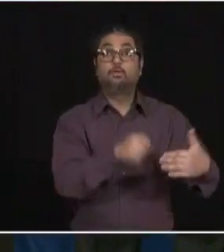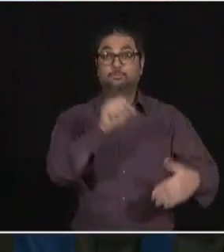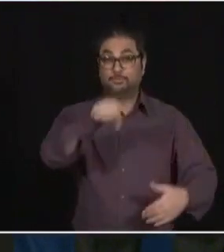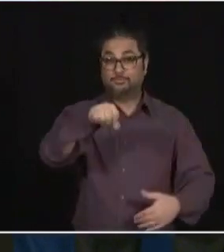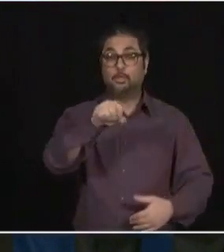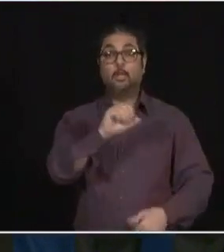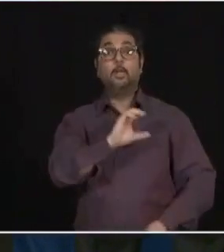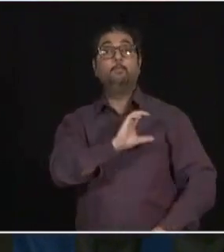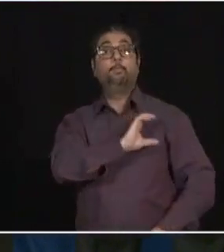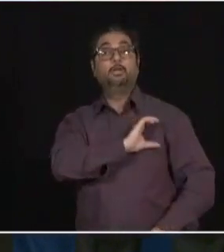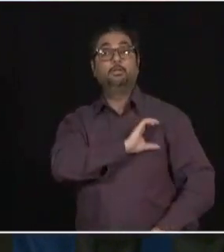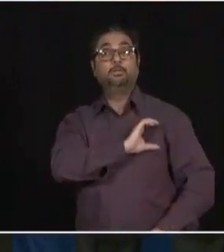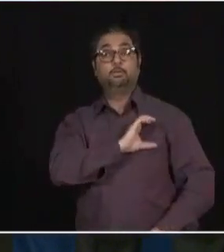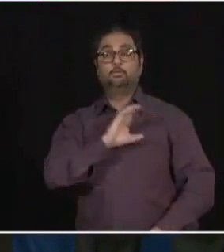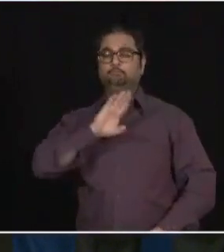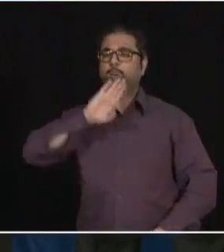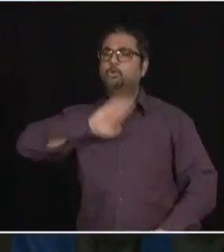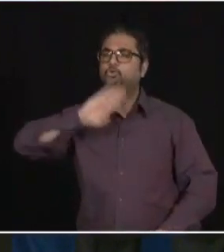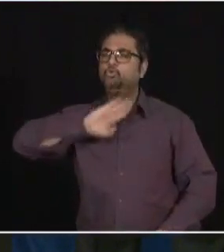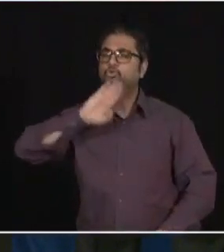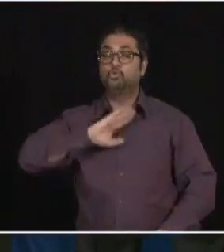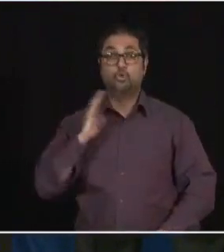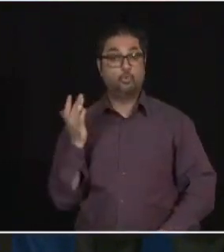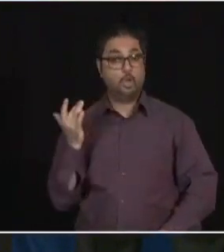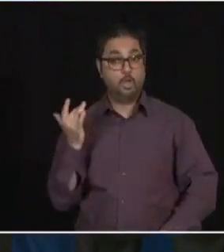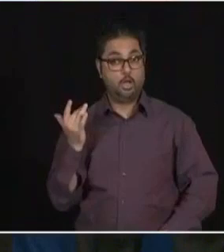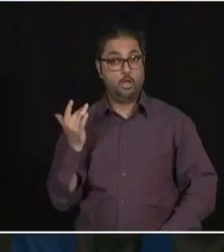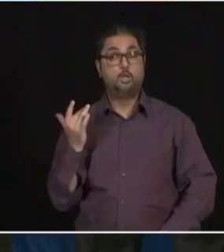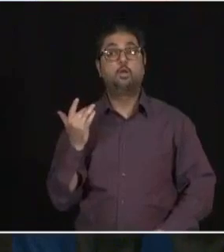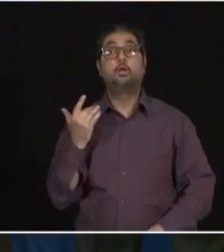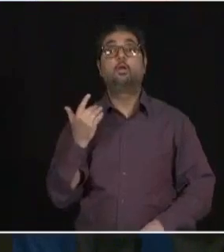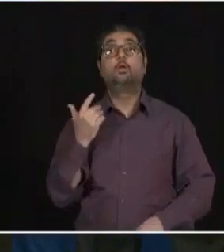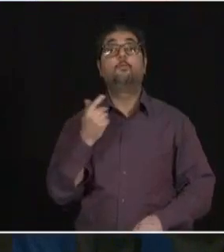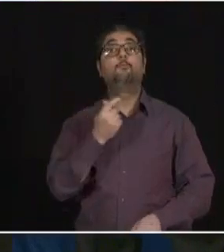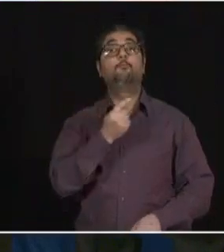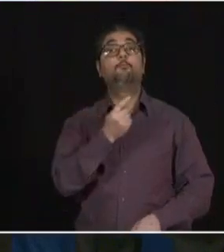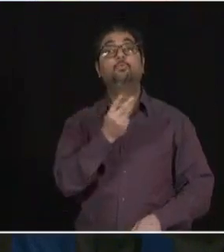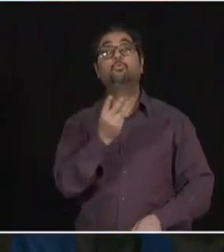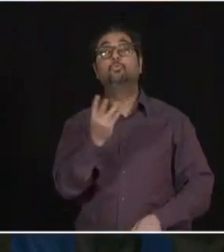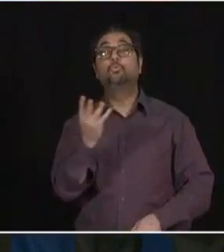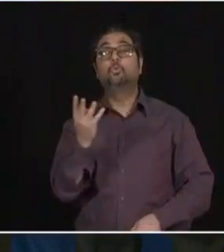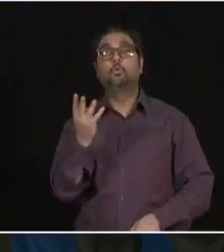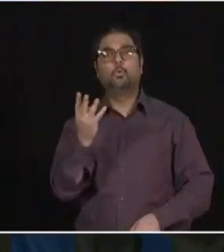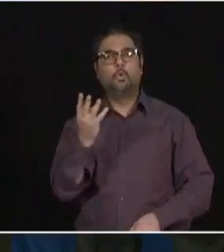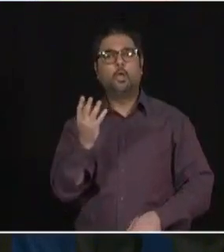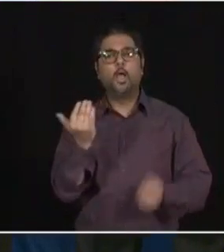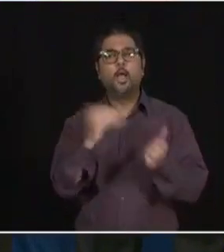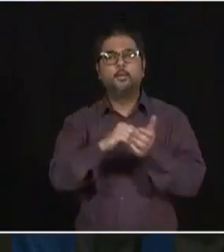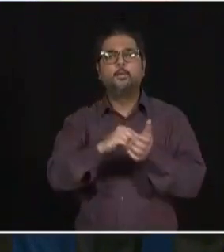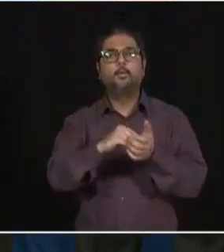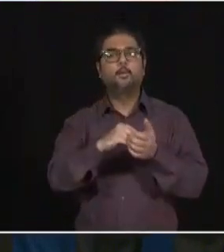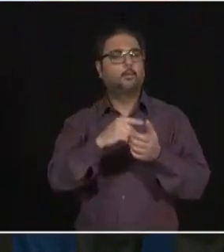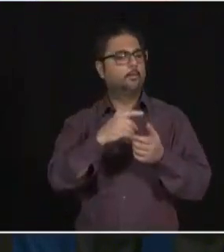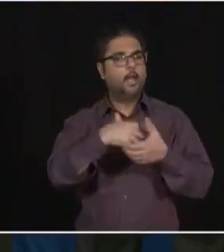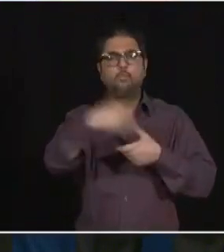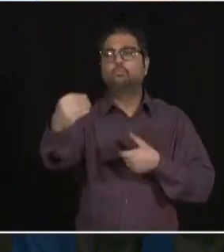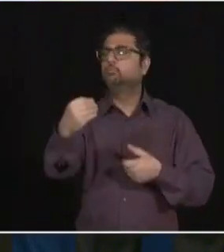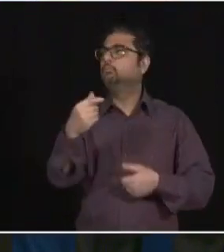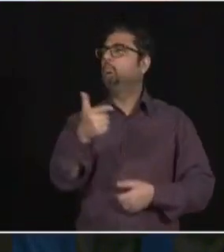the streets at that in a few days, or if they get sentenced, they get sentenced with a gun crime